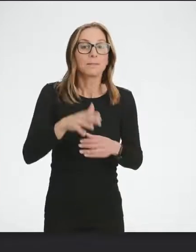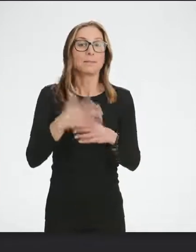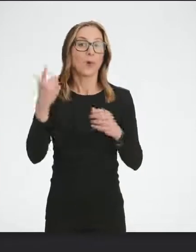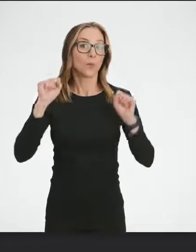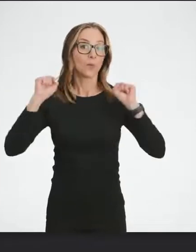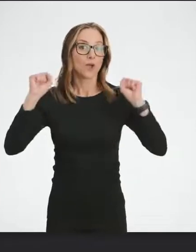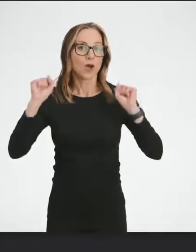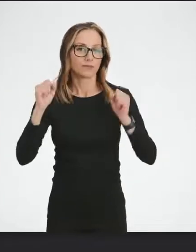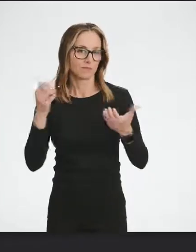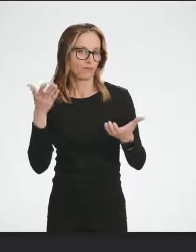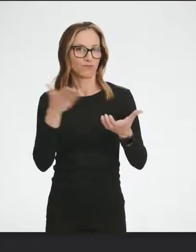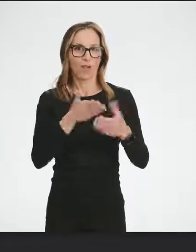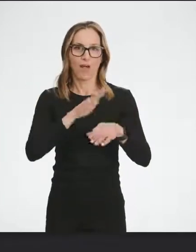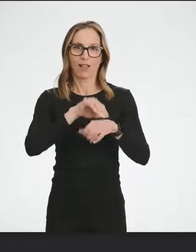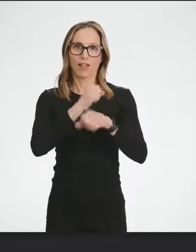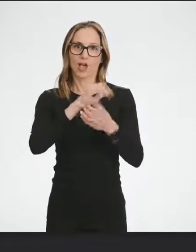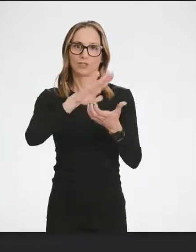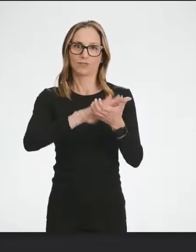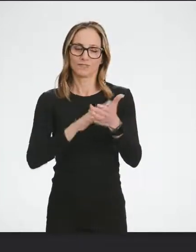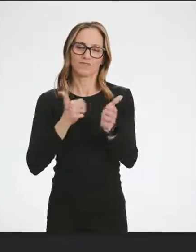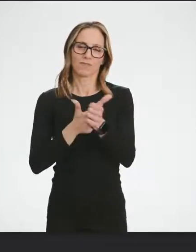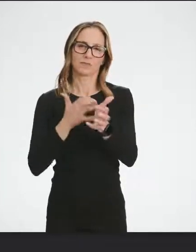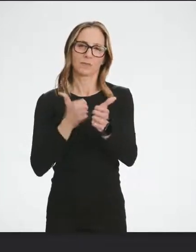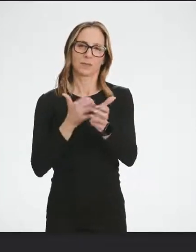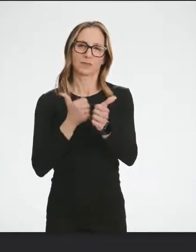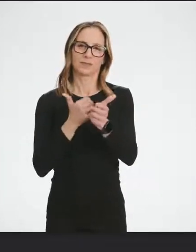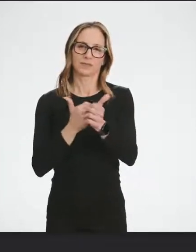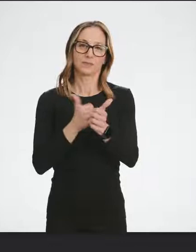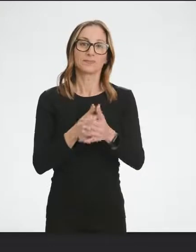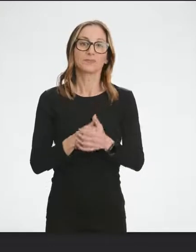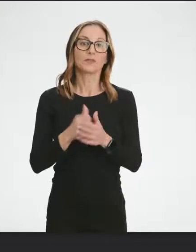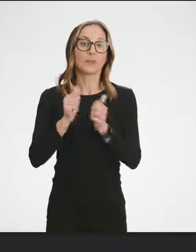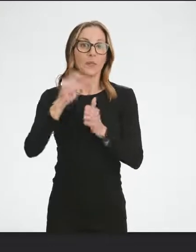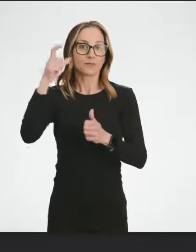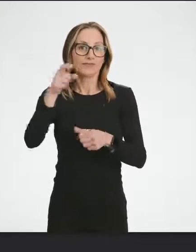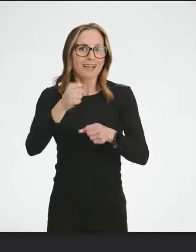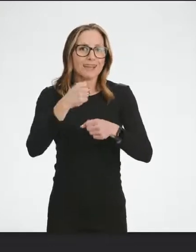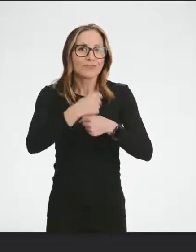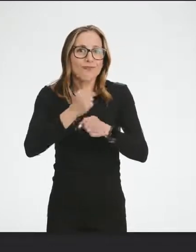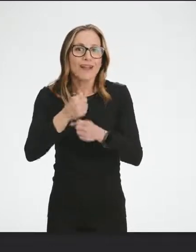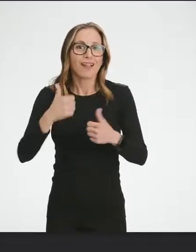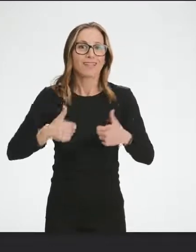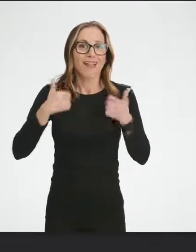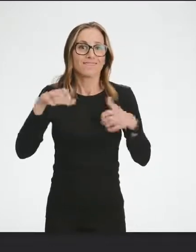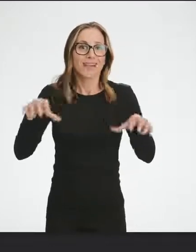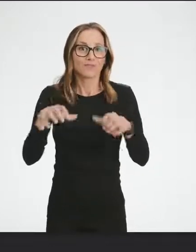right on the Lock Screen, and always up-to-date. Just like with widgets, you create Live Activities with WidgetKit.